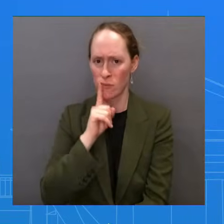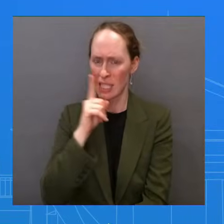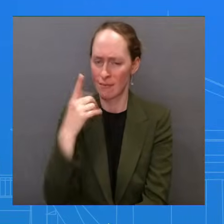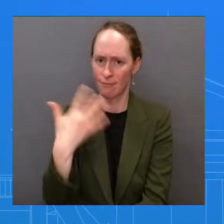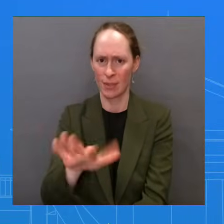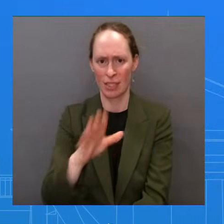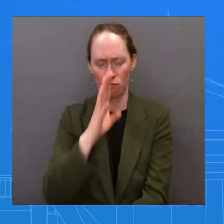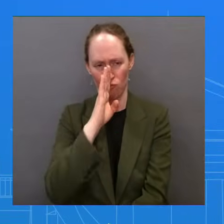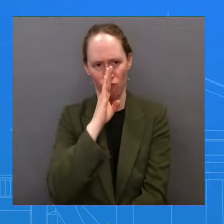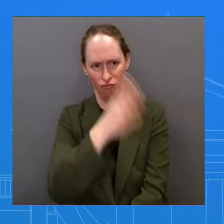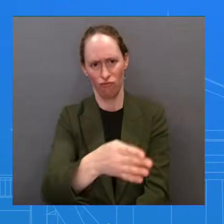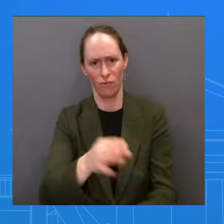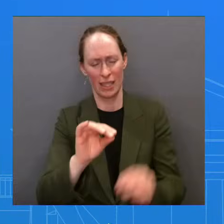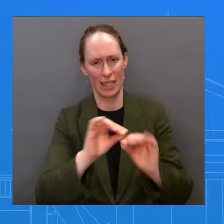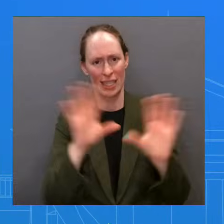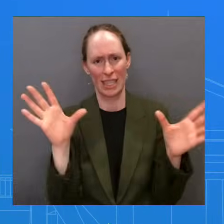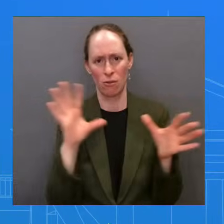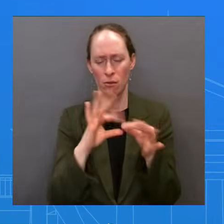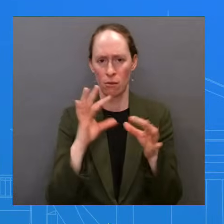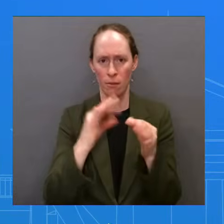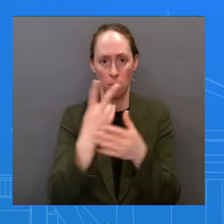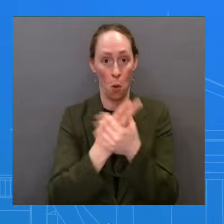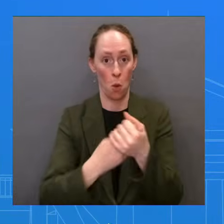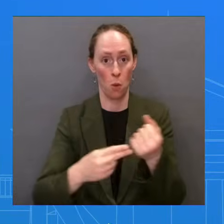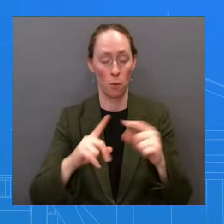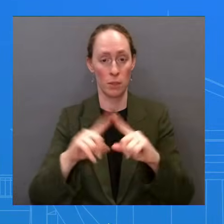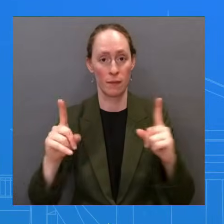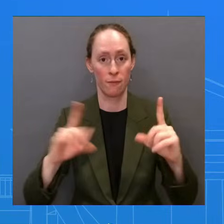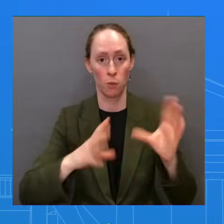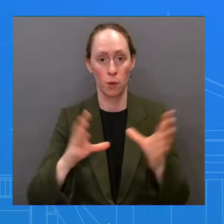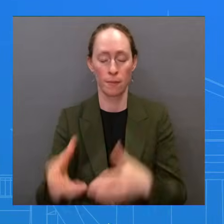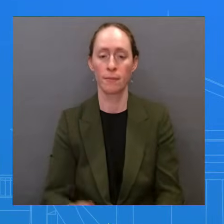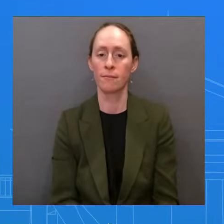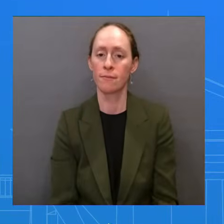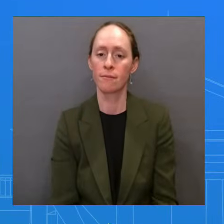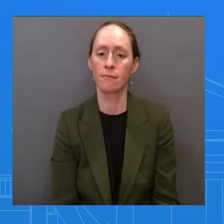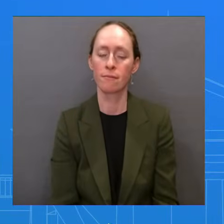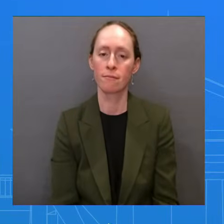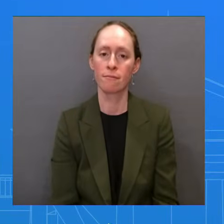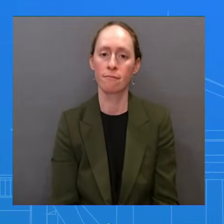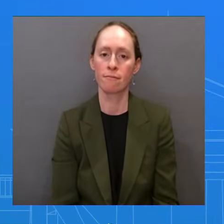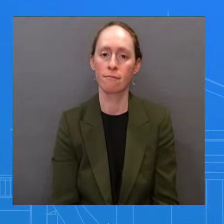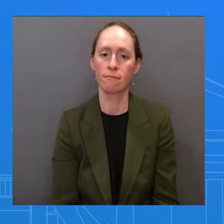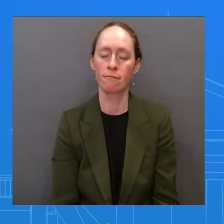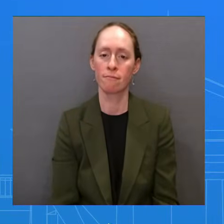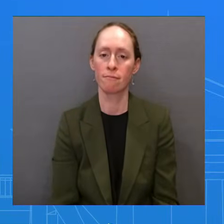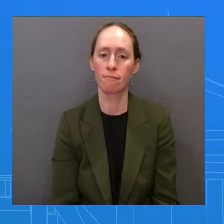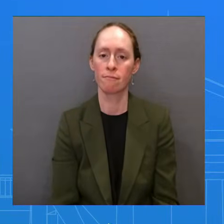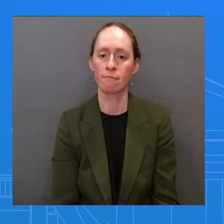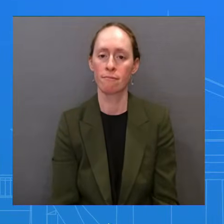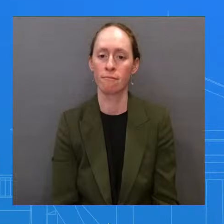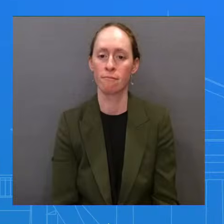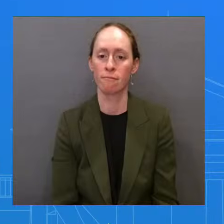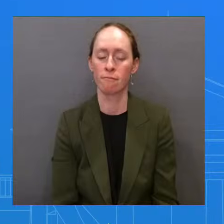And we have called for -- to continue the ceasefire. We have called to -- to bring down --